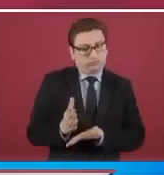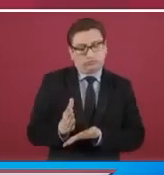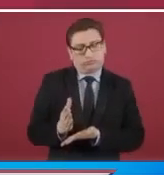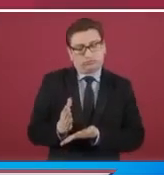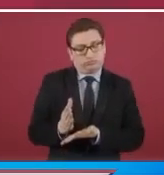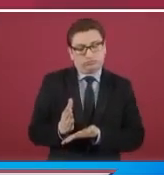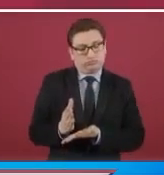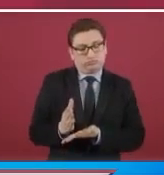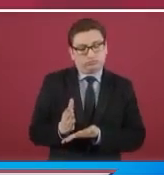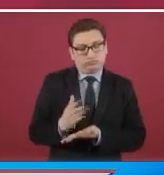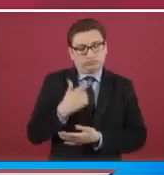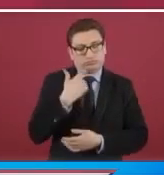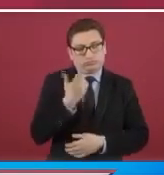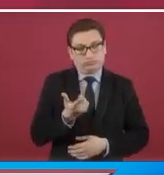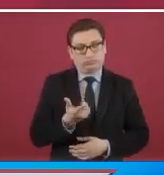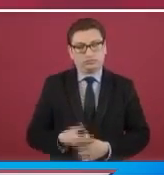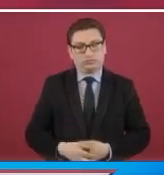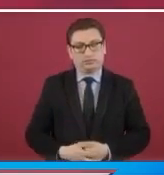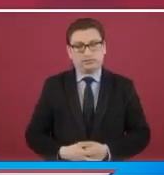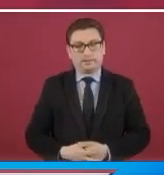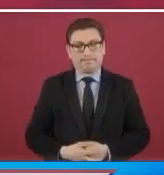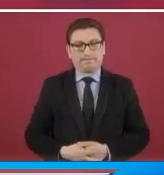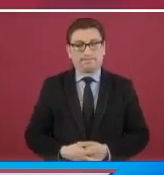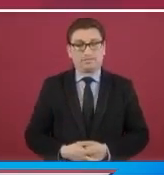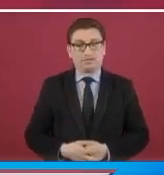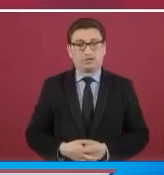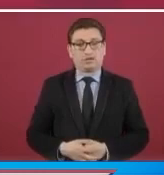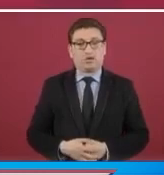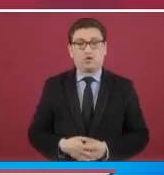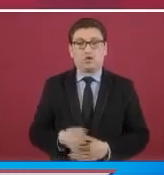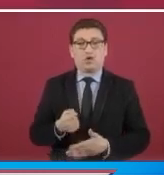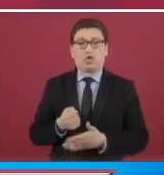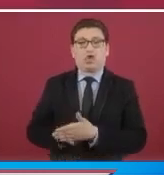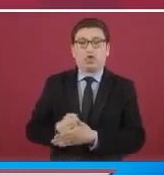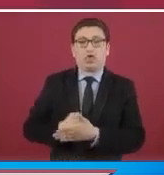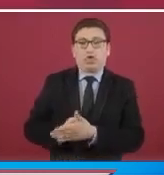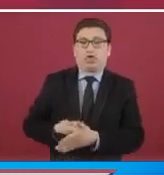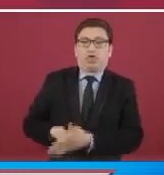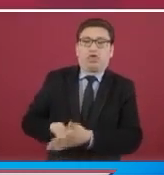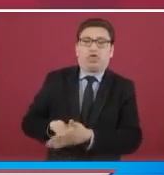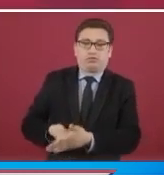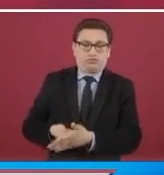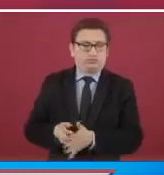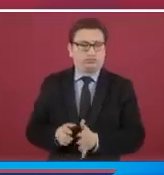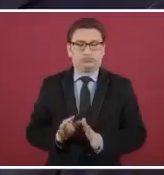and will end with the commemoration of the battle of Puebla on May 5 on Sunday in Piedras Negras Coahuila